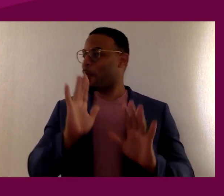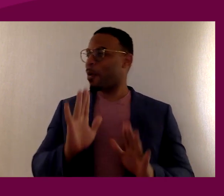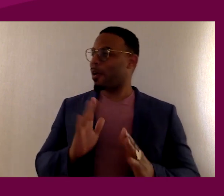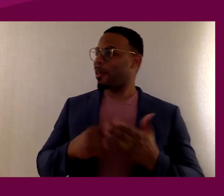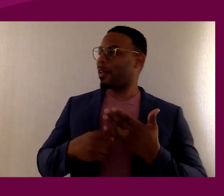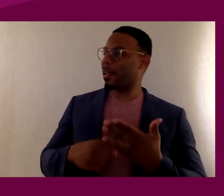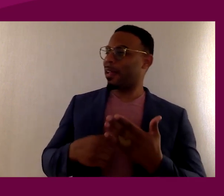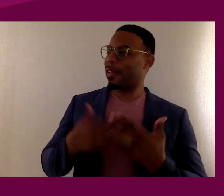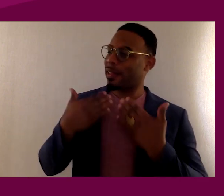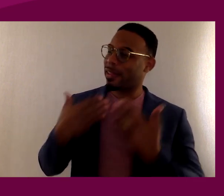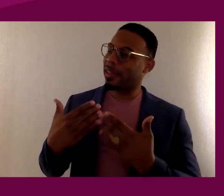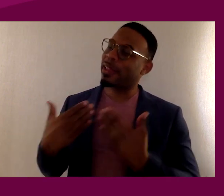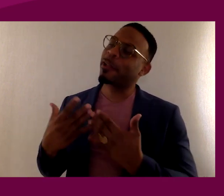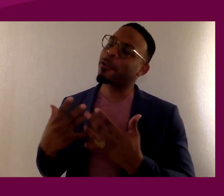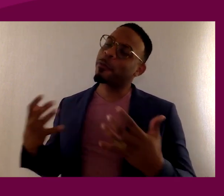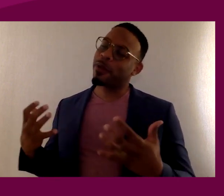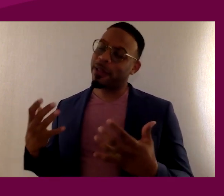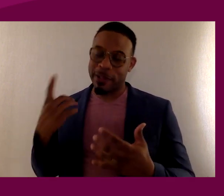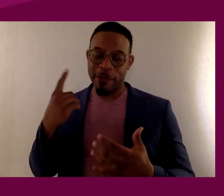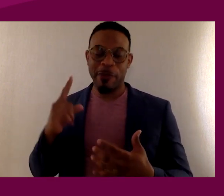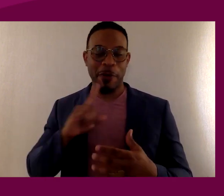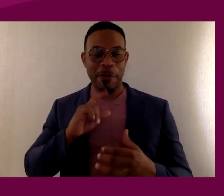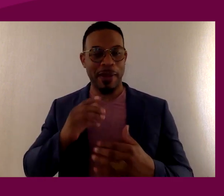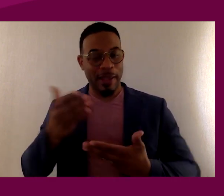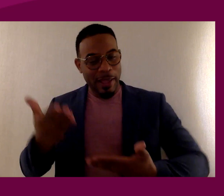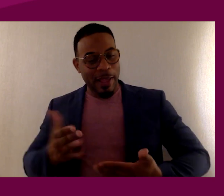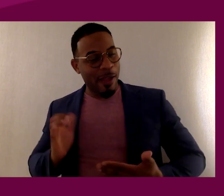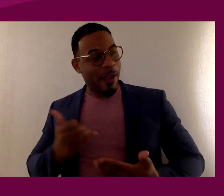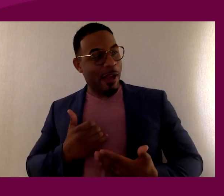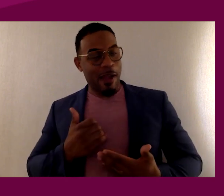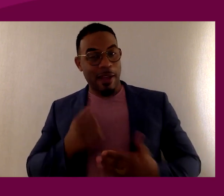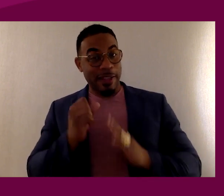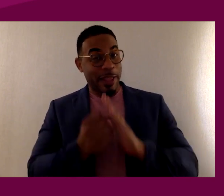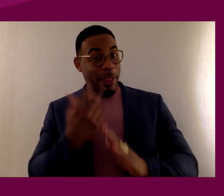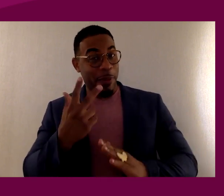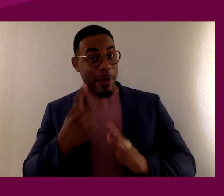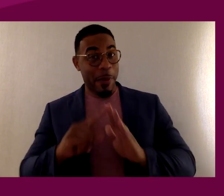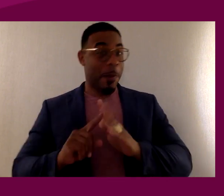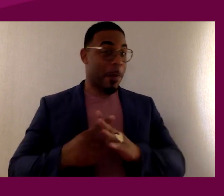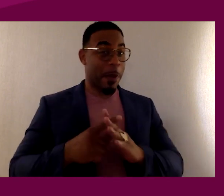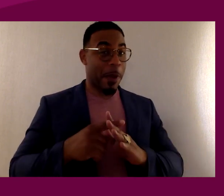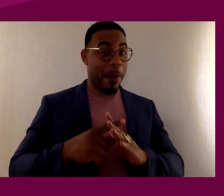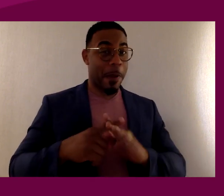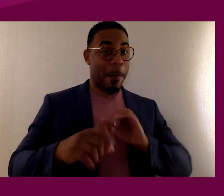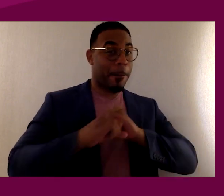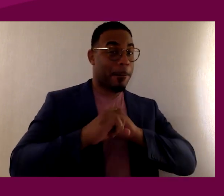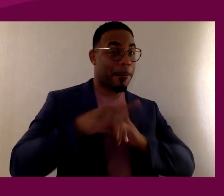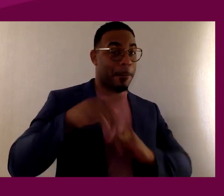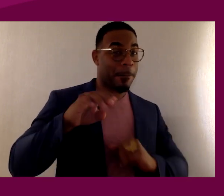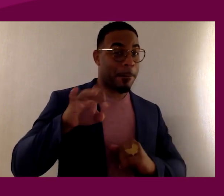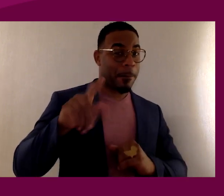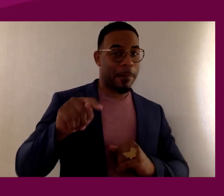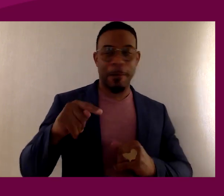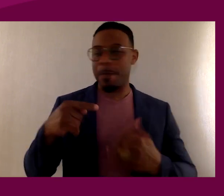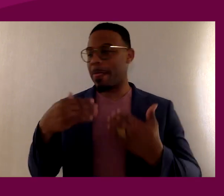at WID. This was such a wonderful conversation. Thank you so much for being a guest on our season three premiere of our podcast. Bruce Curtis: